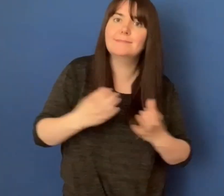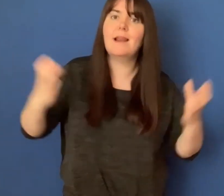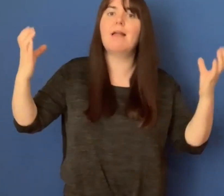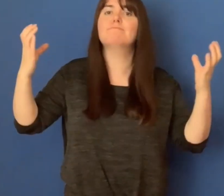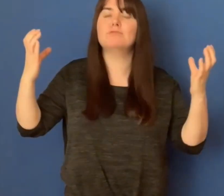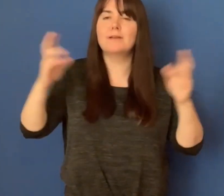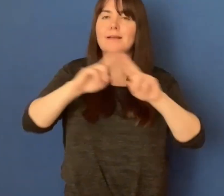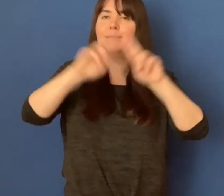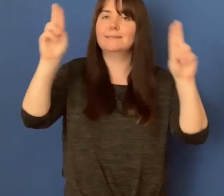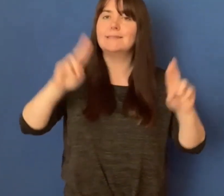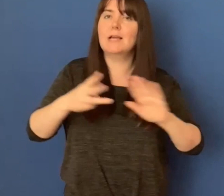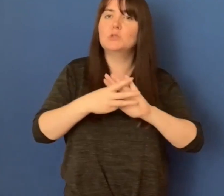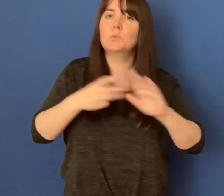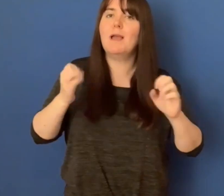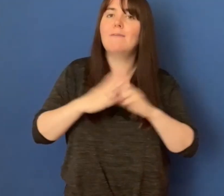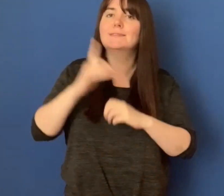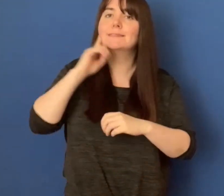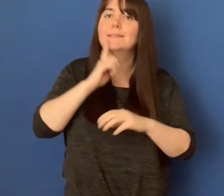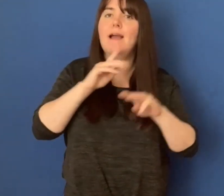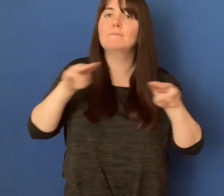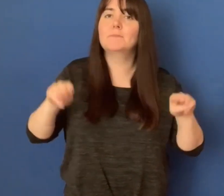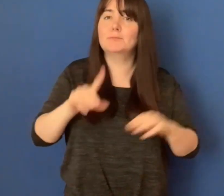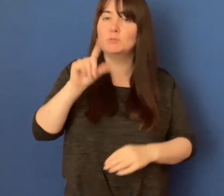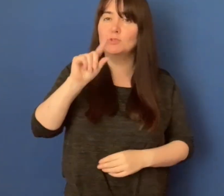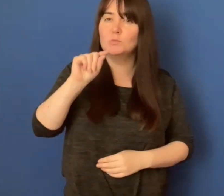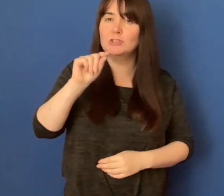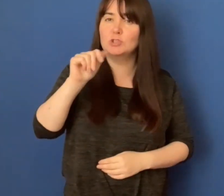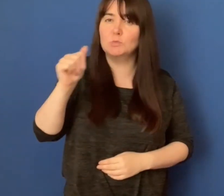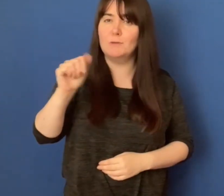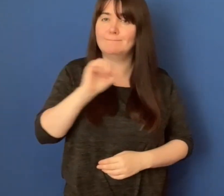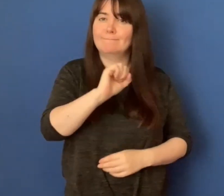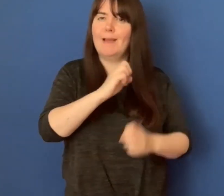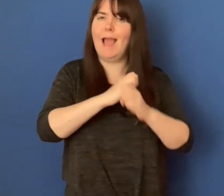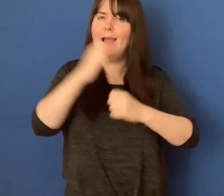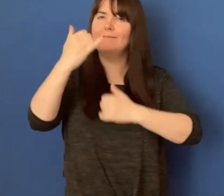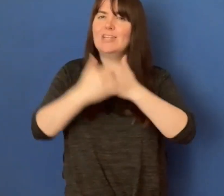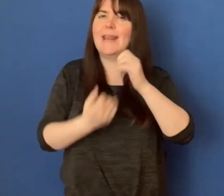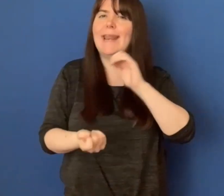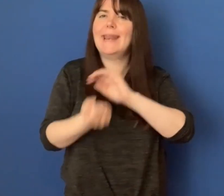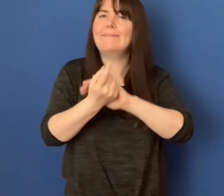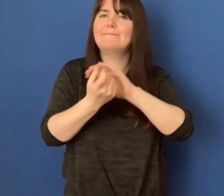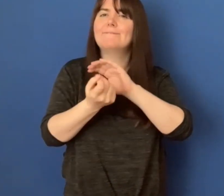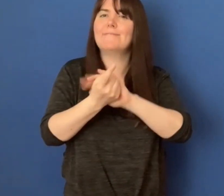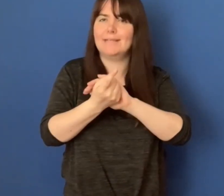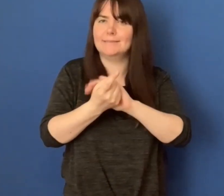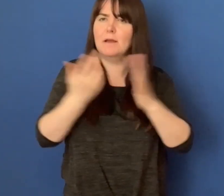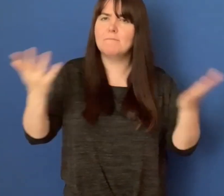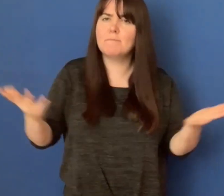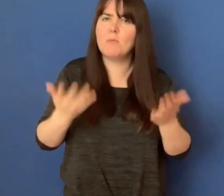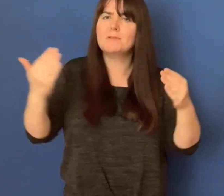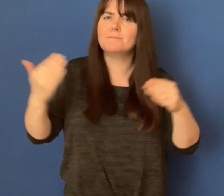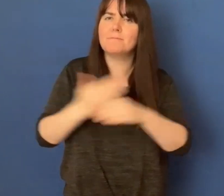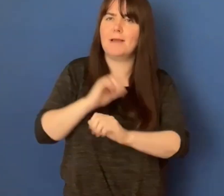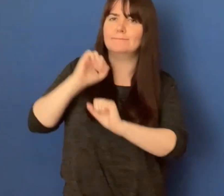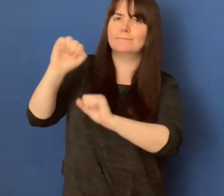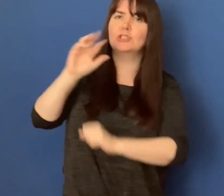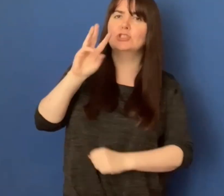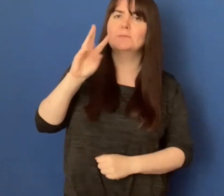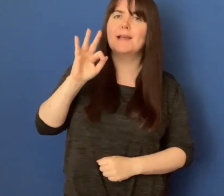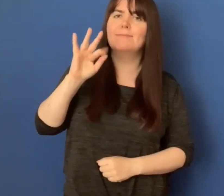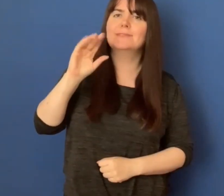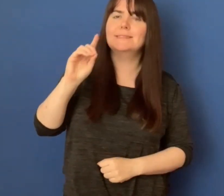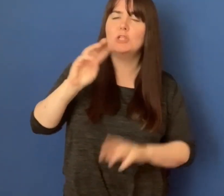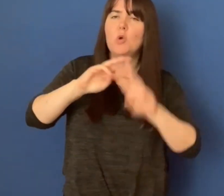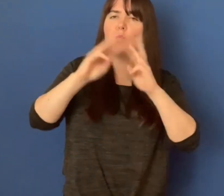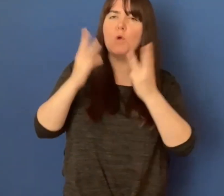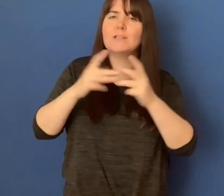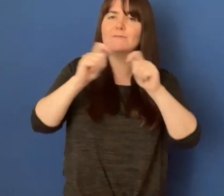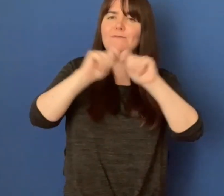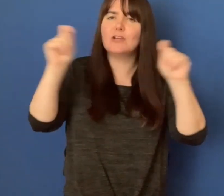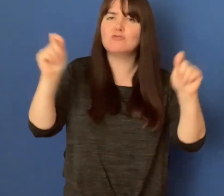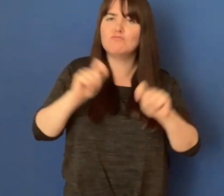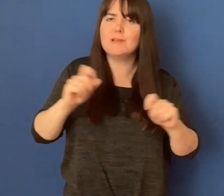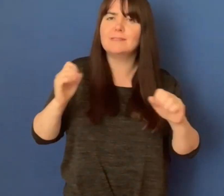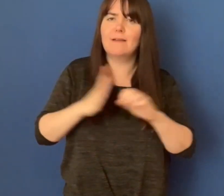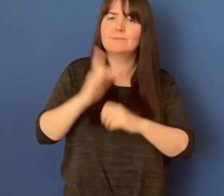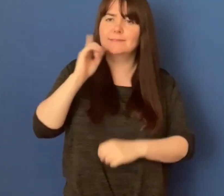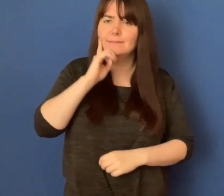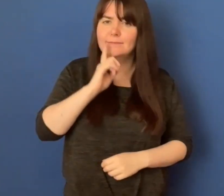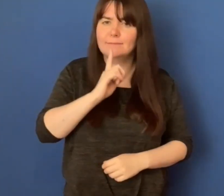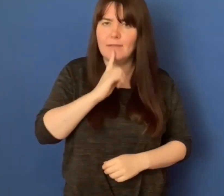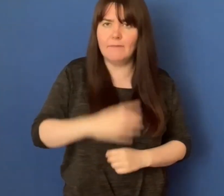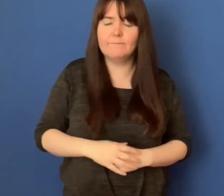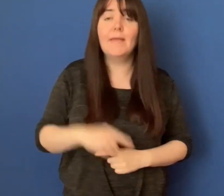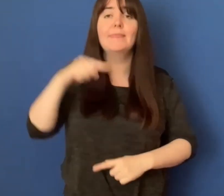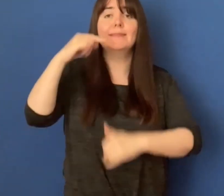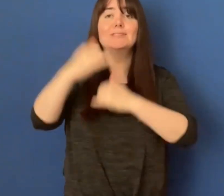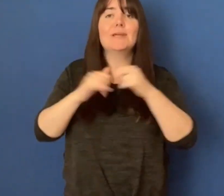will celebrate "International Week of Deaf People 2021”. This is an annual event promoted by the World Federation of the Deaf.